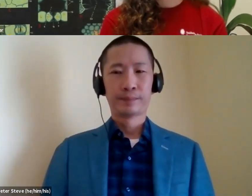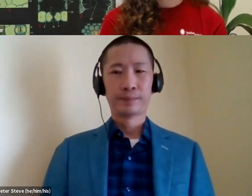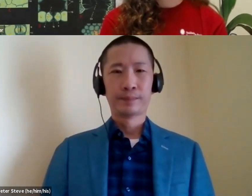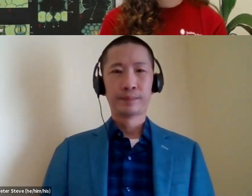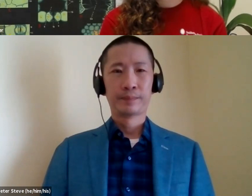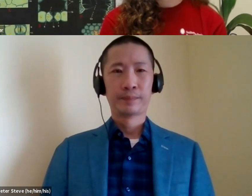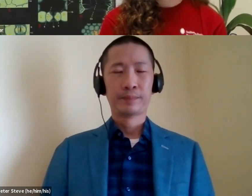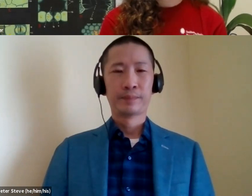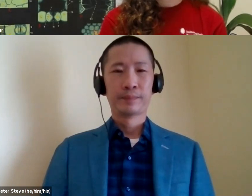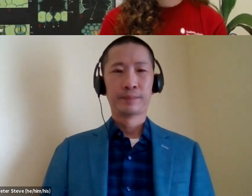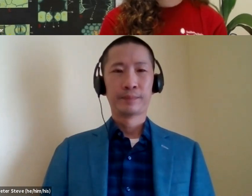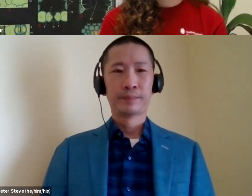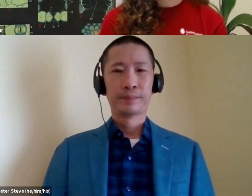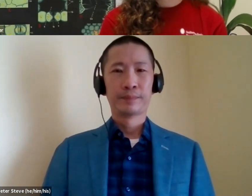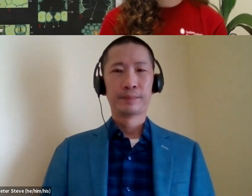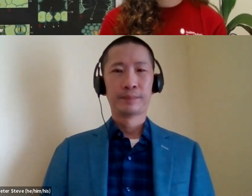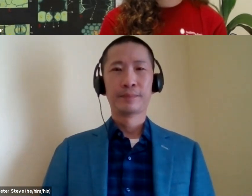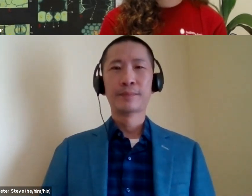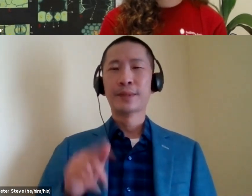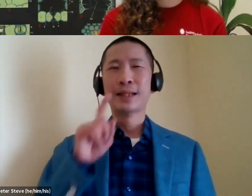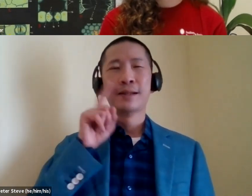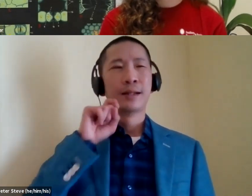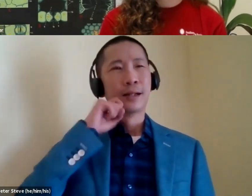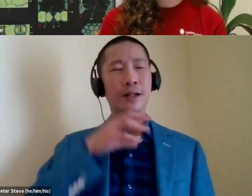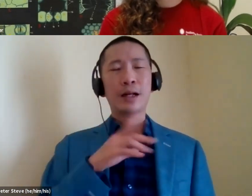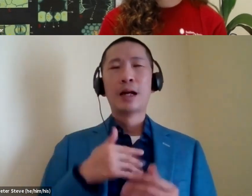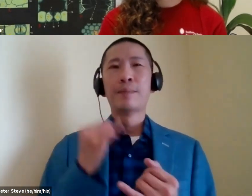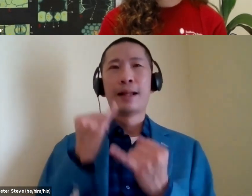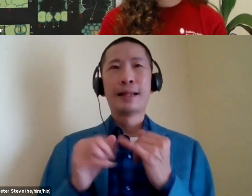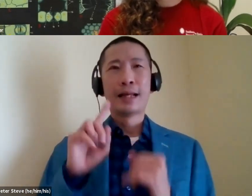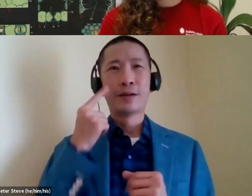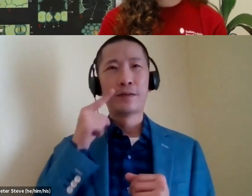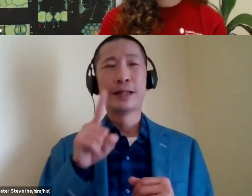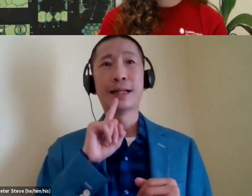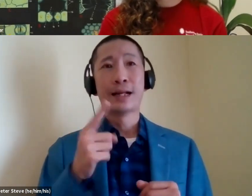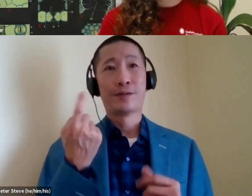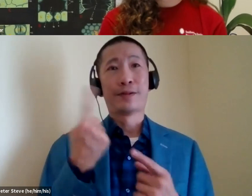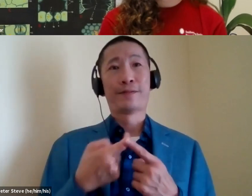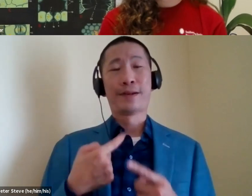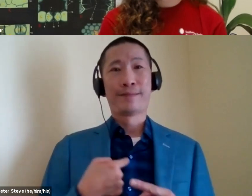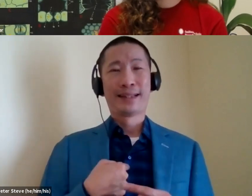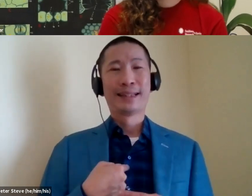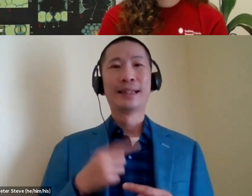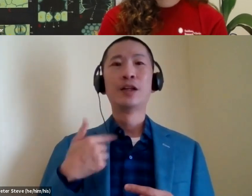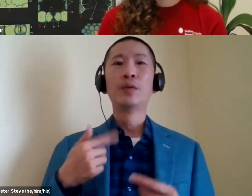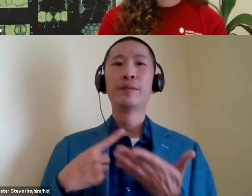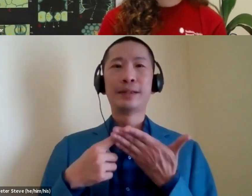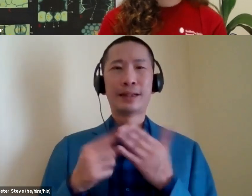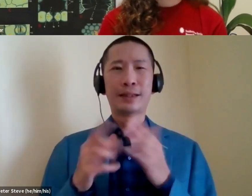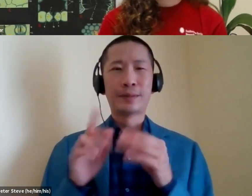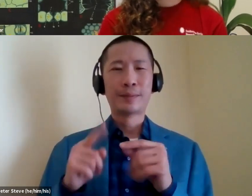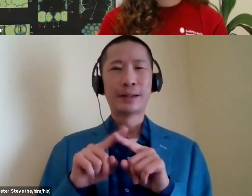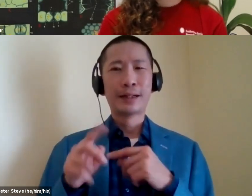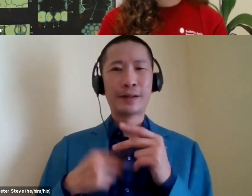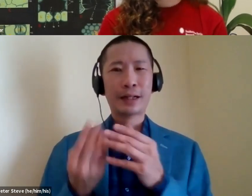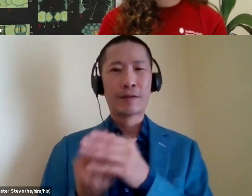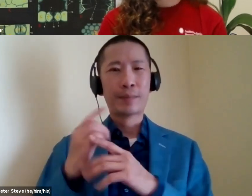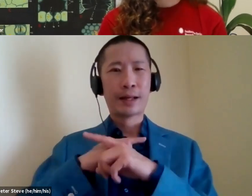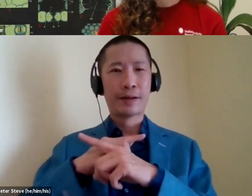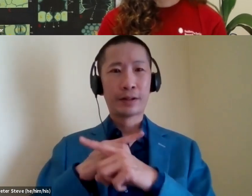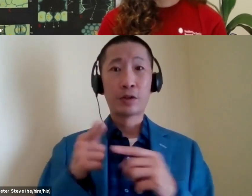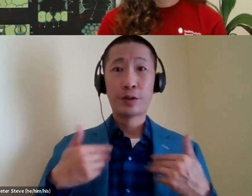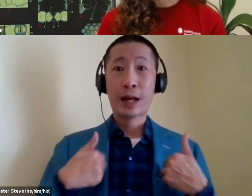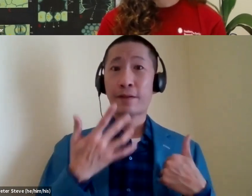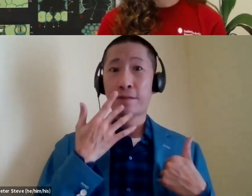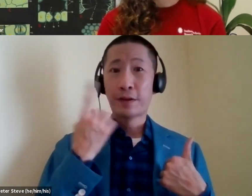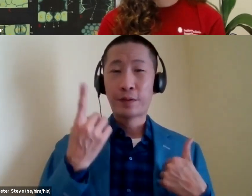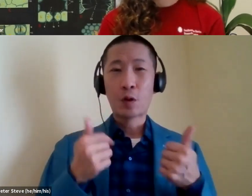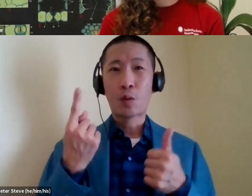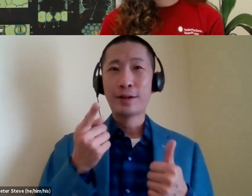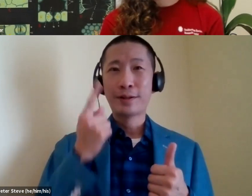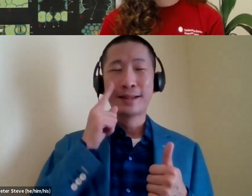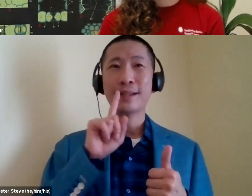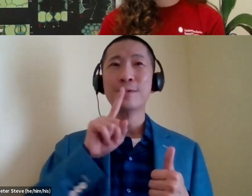Johanna (she/her) - AACPL: Alright, this has all been so cool and I think my last question for you is actually one from me. So we've been talking so much about different kinds of plant defenses, do you have a favorite one or one that you think is really, really cool?